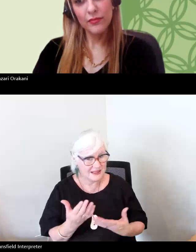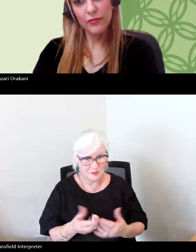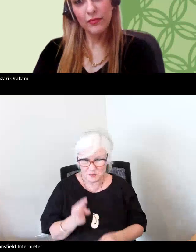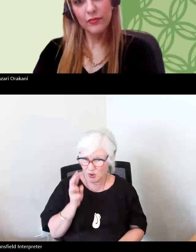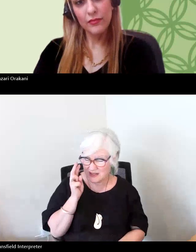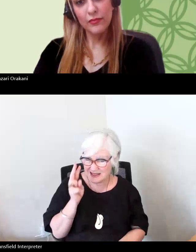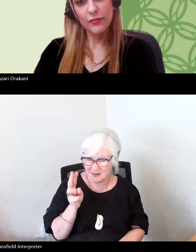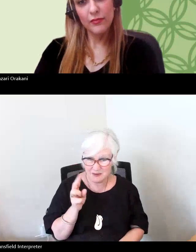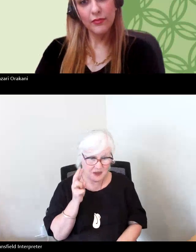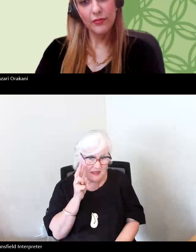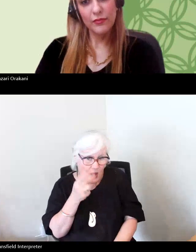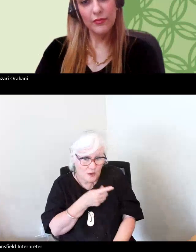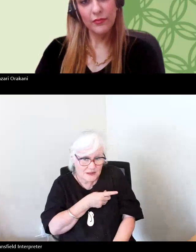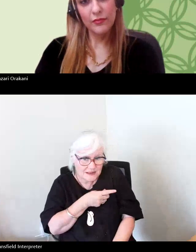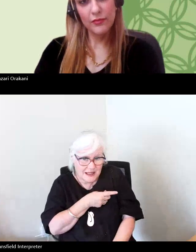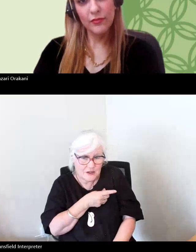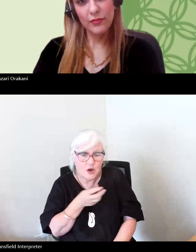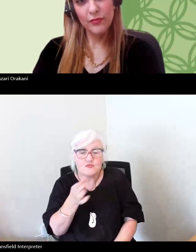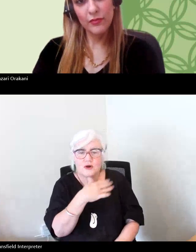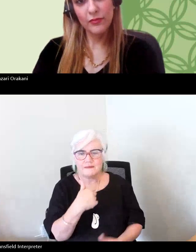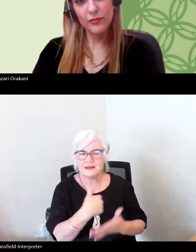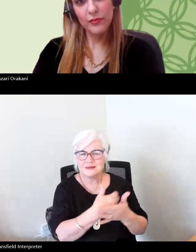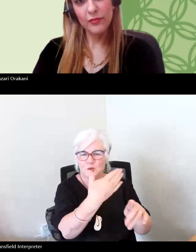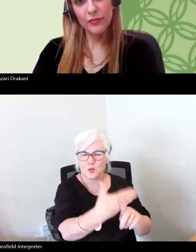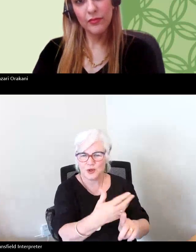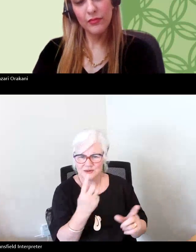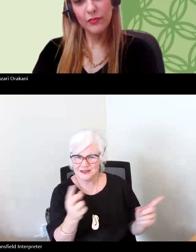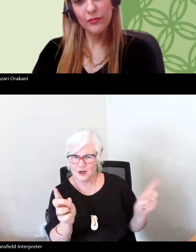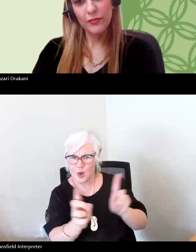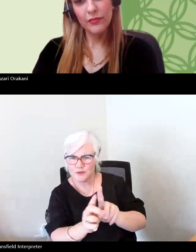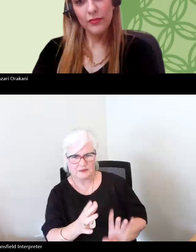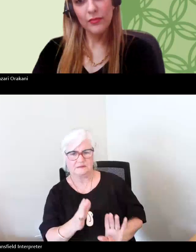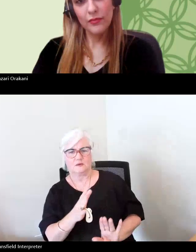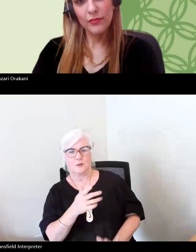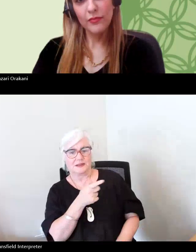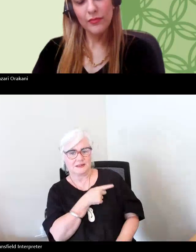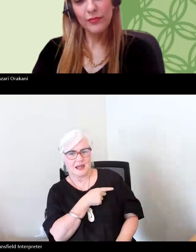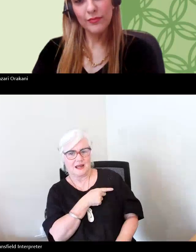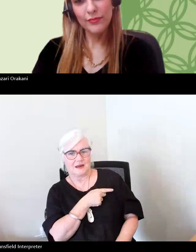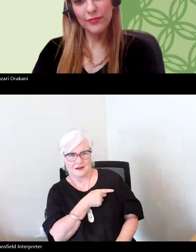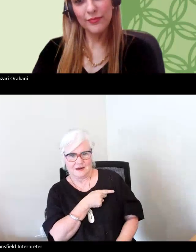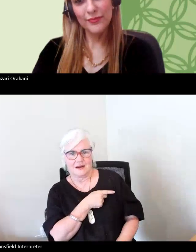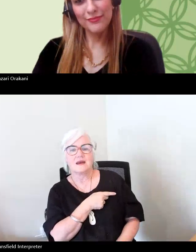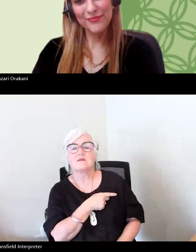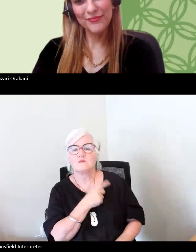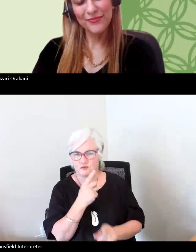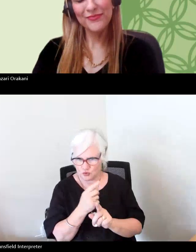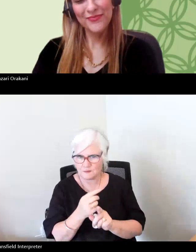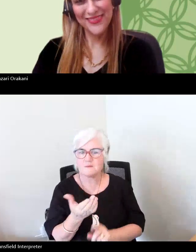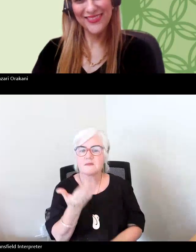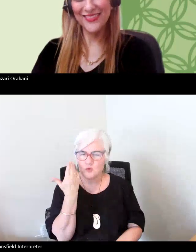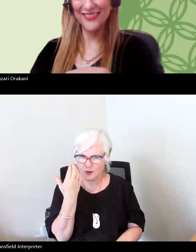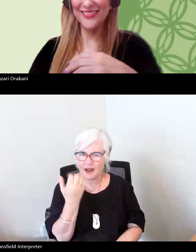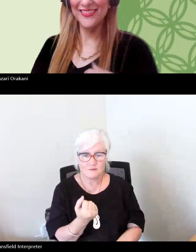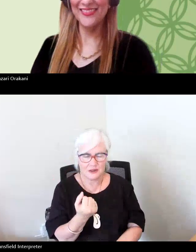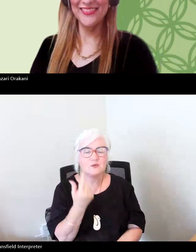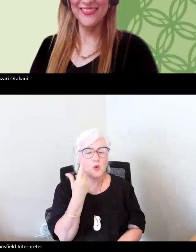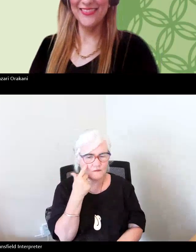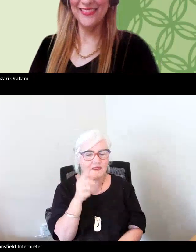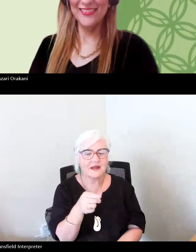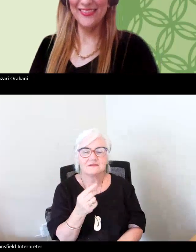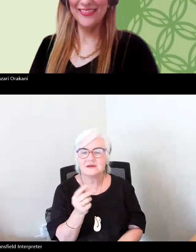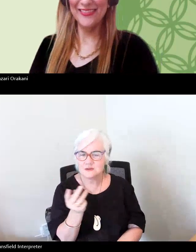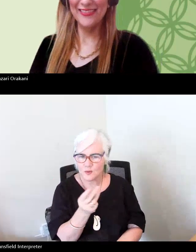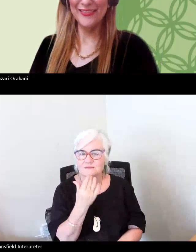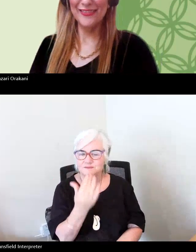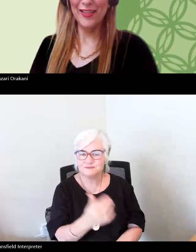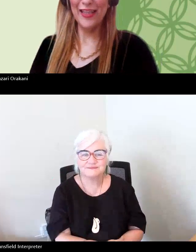around their support worker, so that’s some of the things that we've talked about. Thank you.